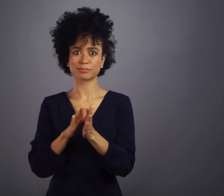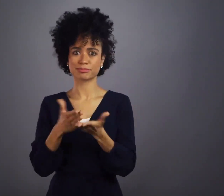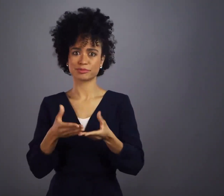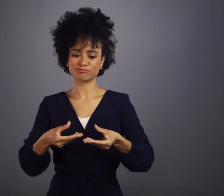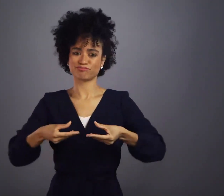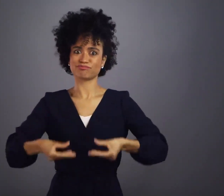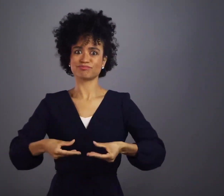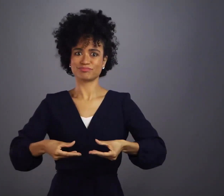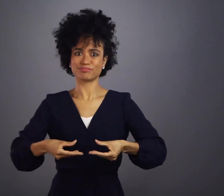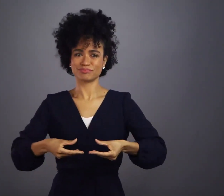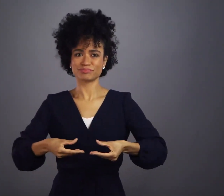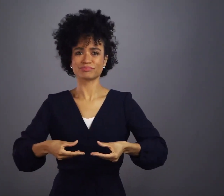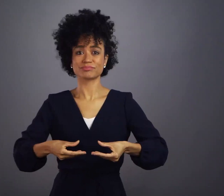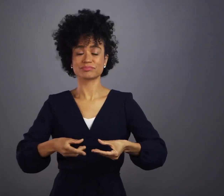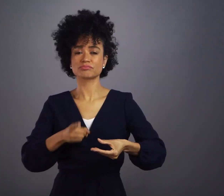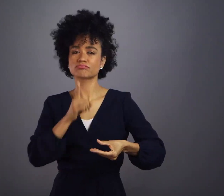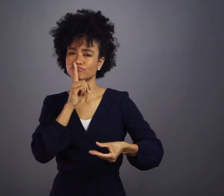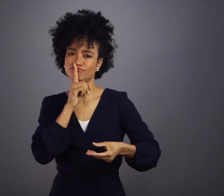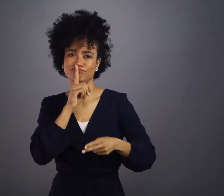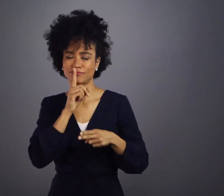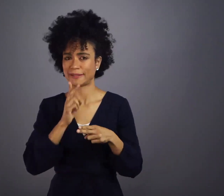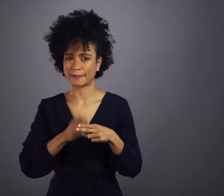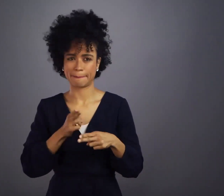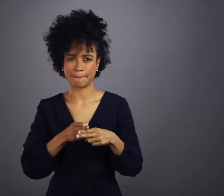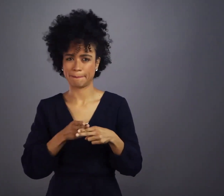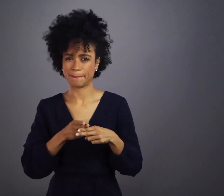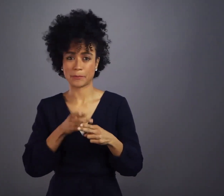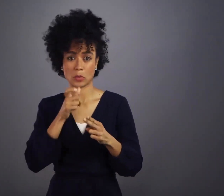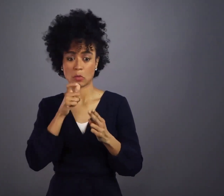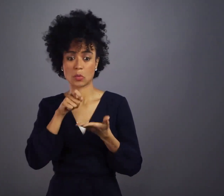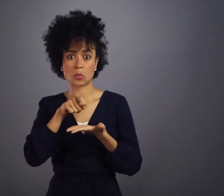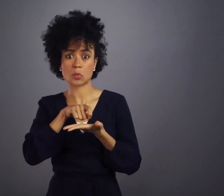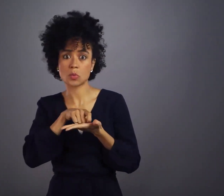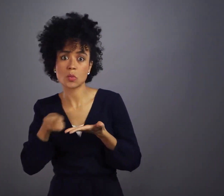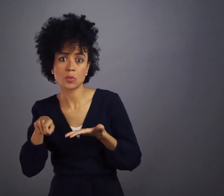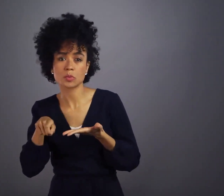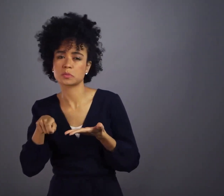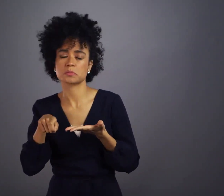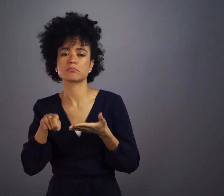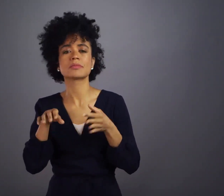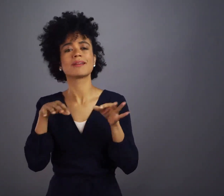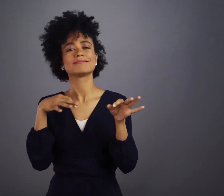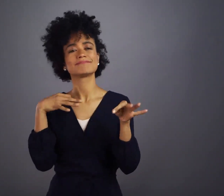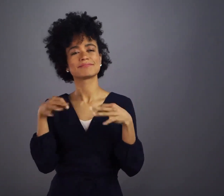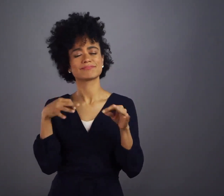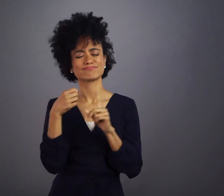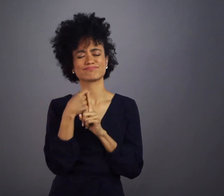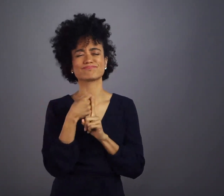We have concluded to publish an anonymous volume setting forth the problem as we see it.